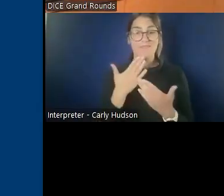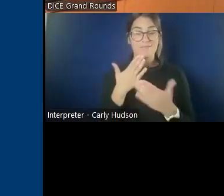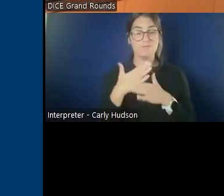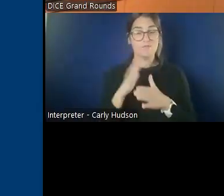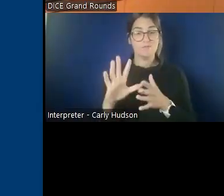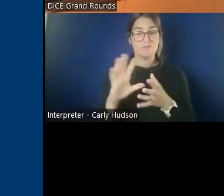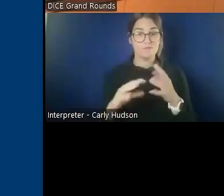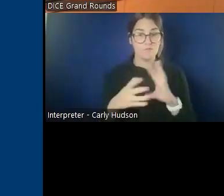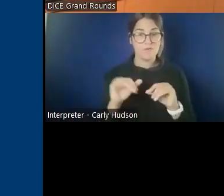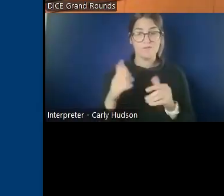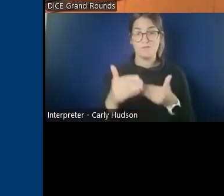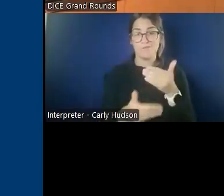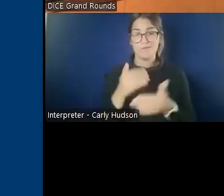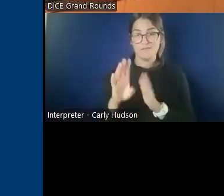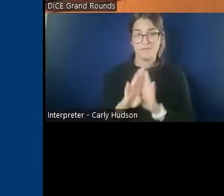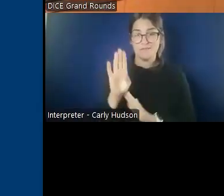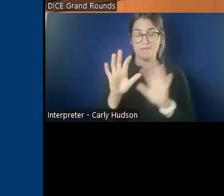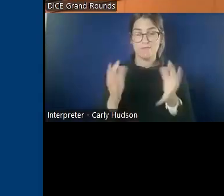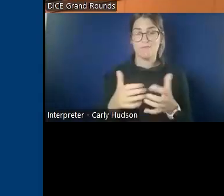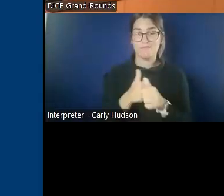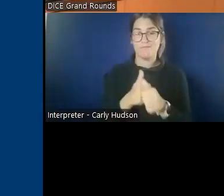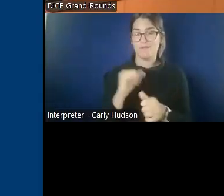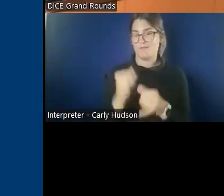it really just follows after your last statement what what were some